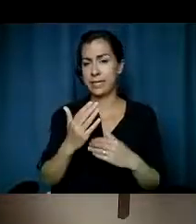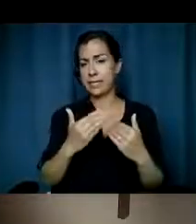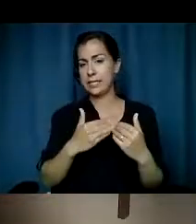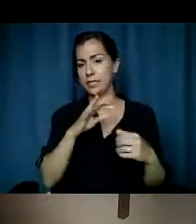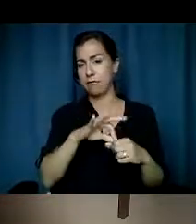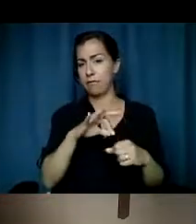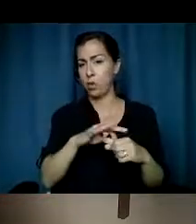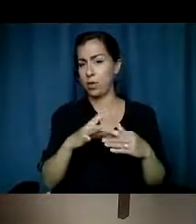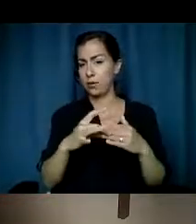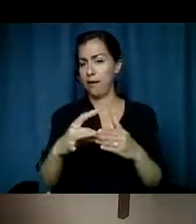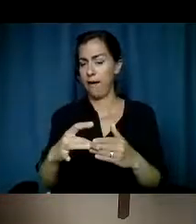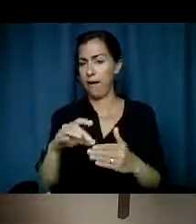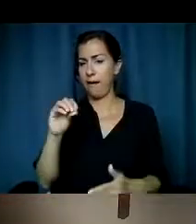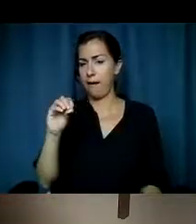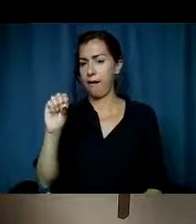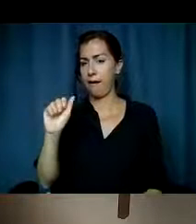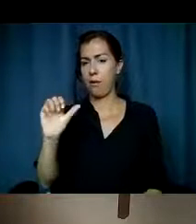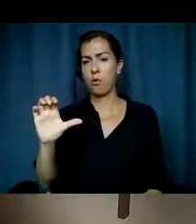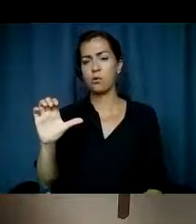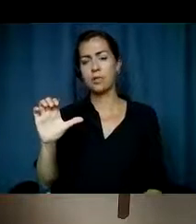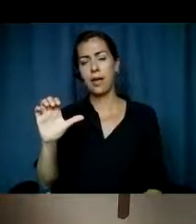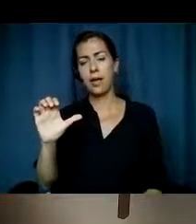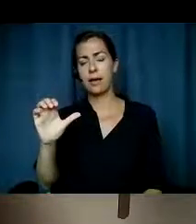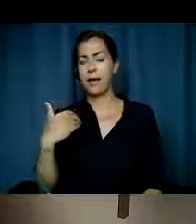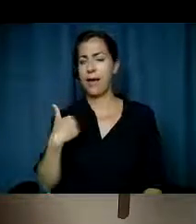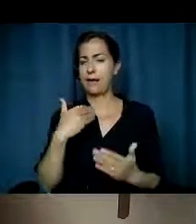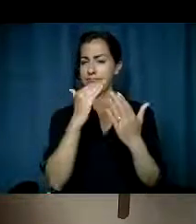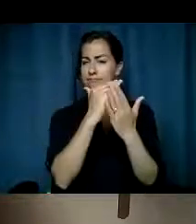Yeah, I know that this is what we had used in the past, is to